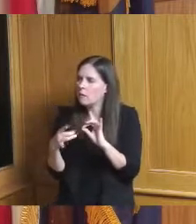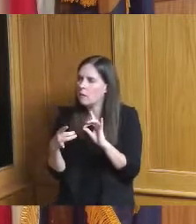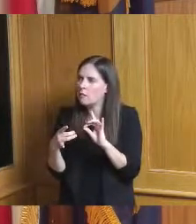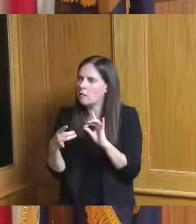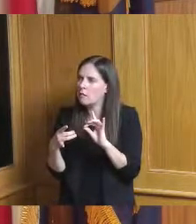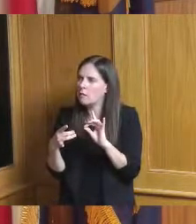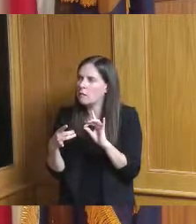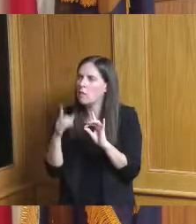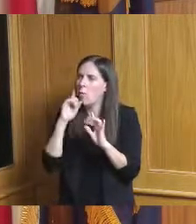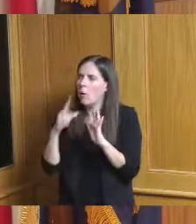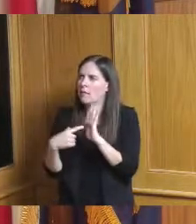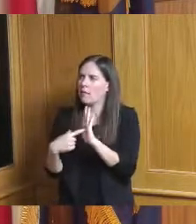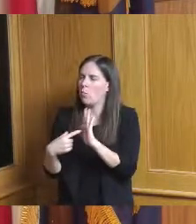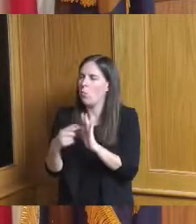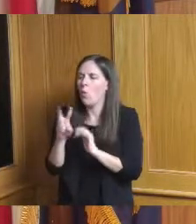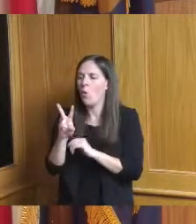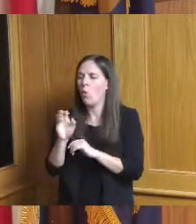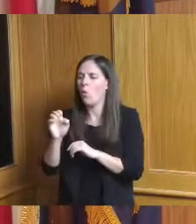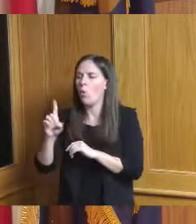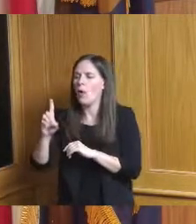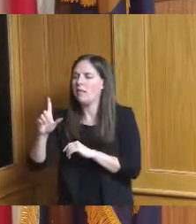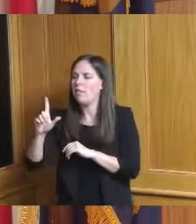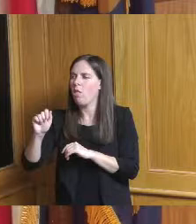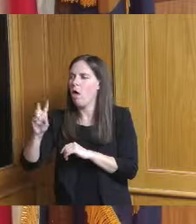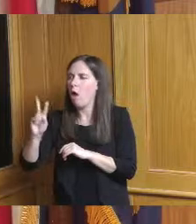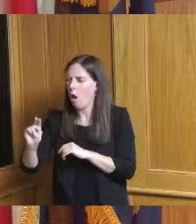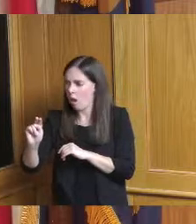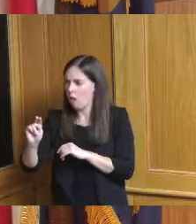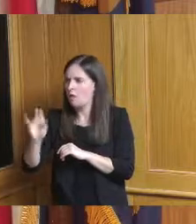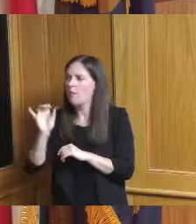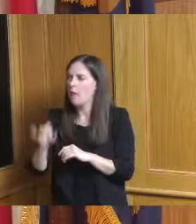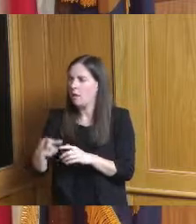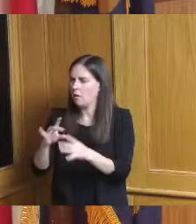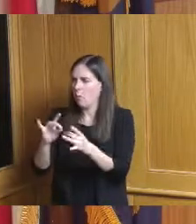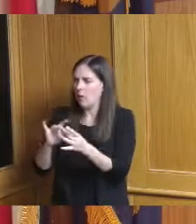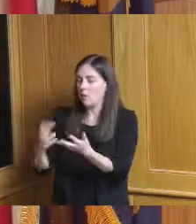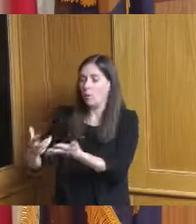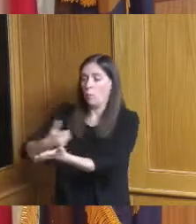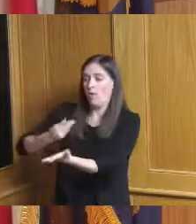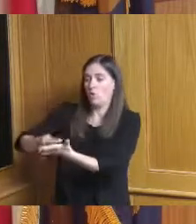for example Woodlawn project it says revenue sharing required you said no